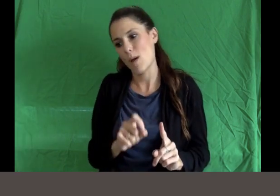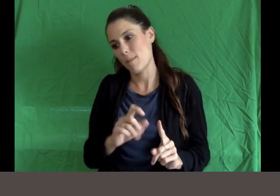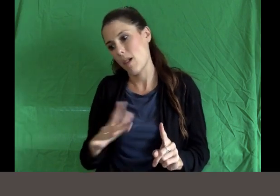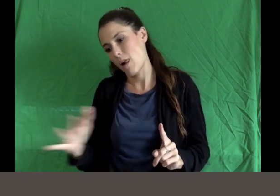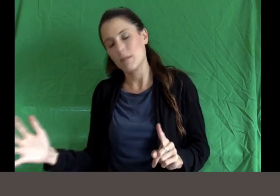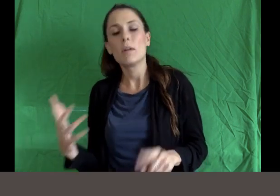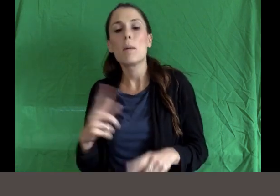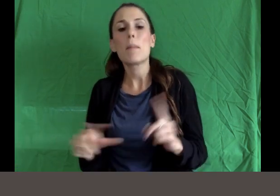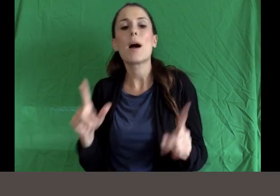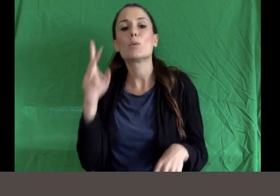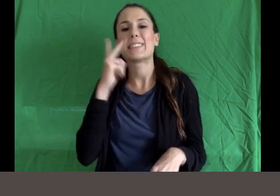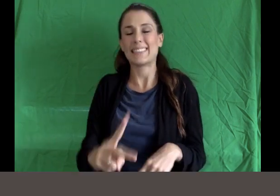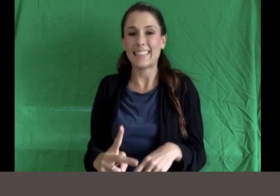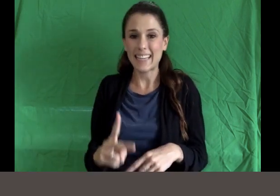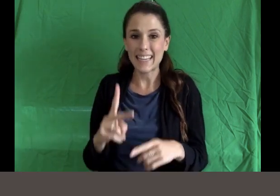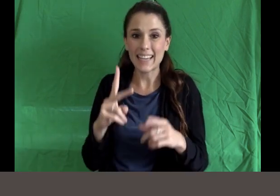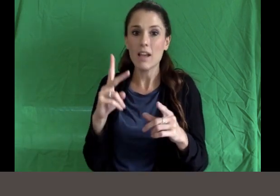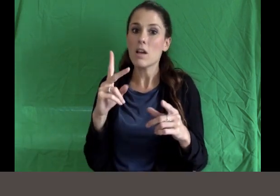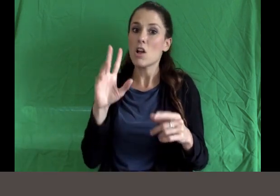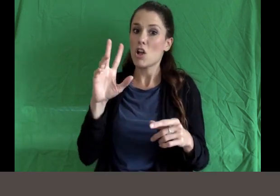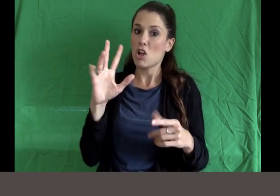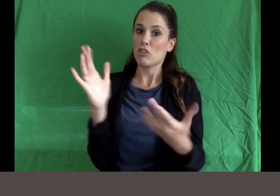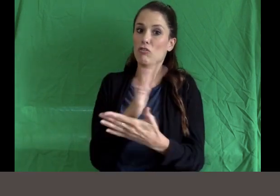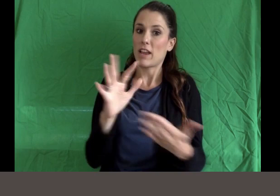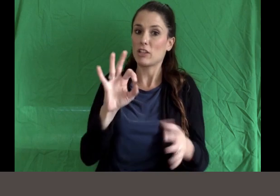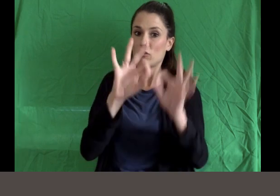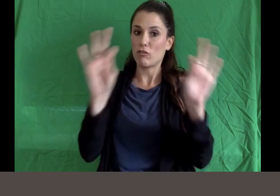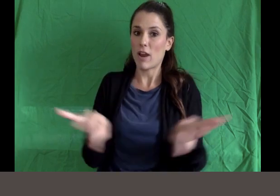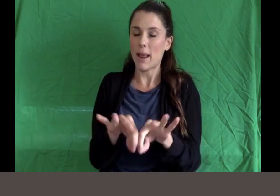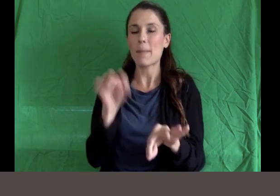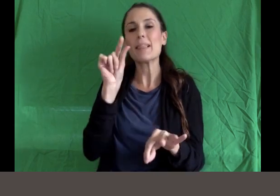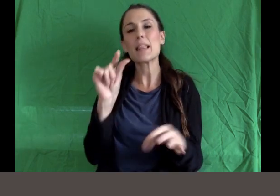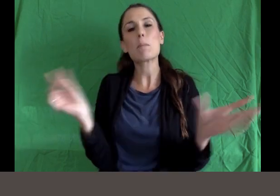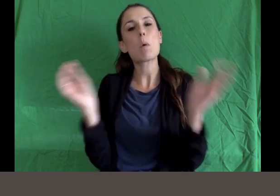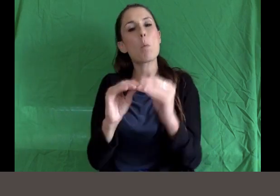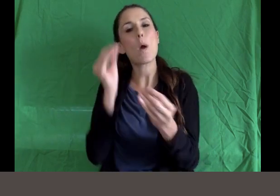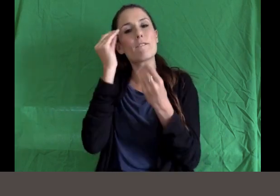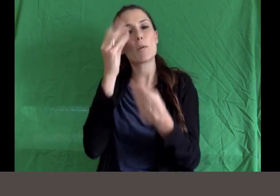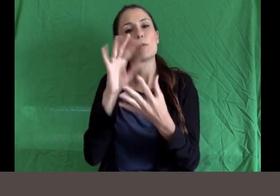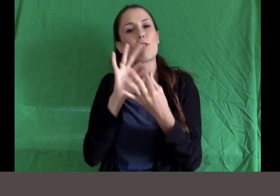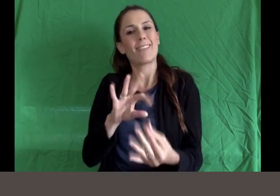range frame works how it's giving me a little bit more information about my actual data unlike my